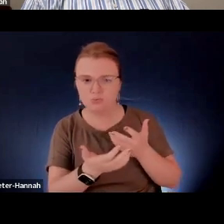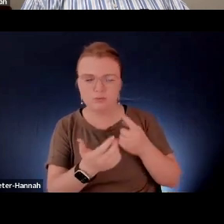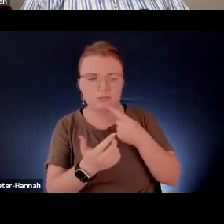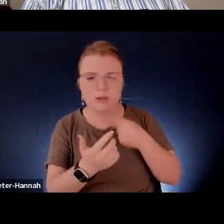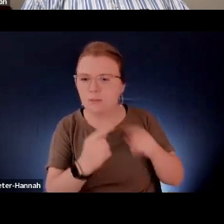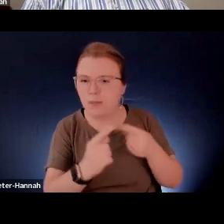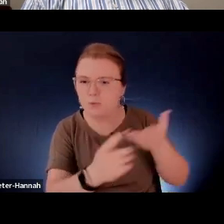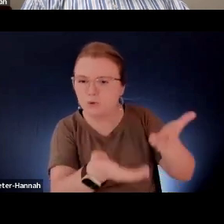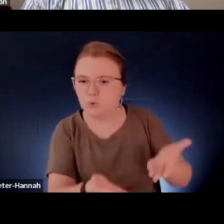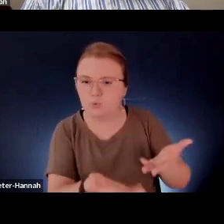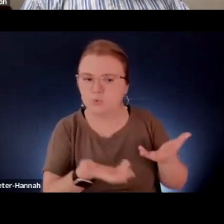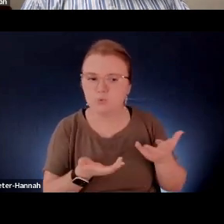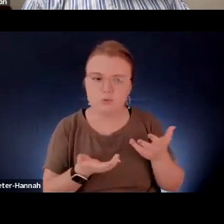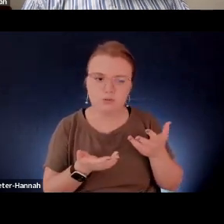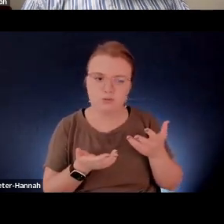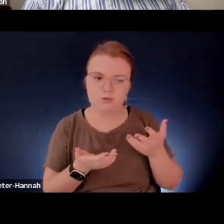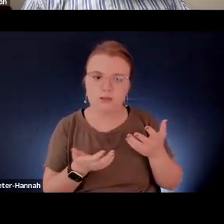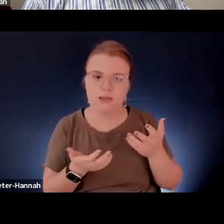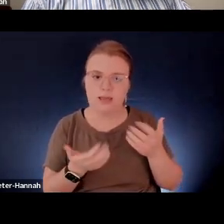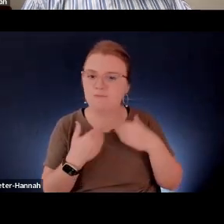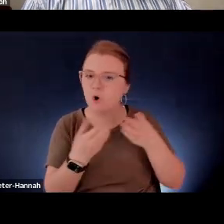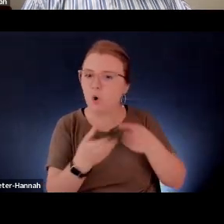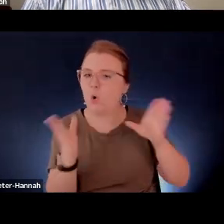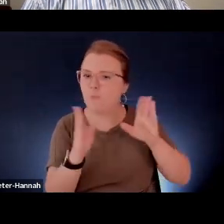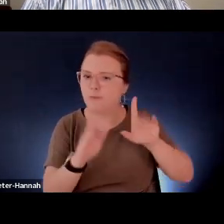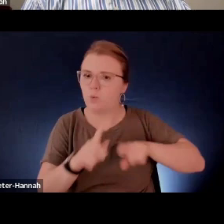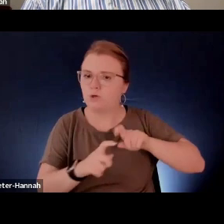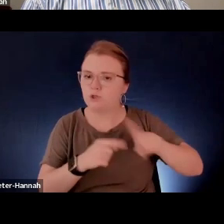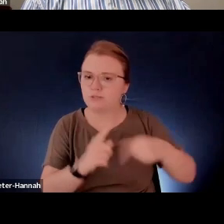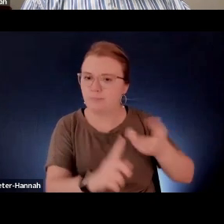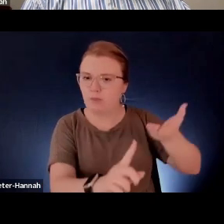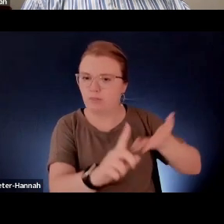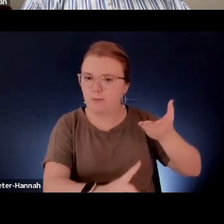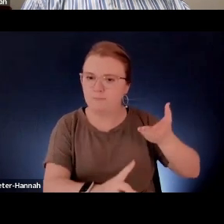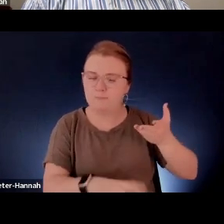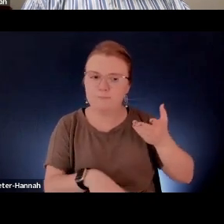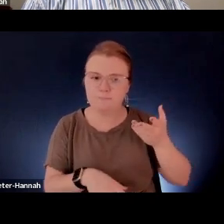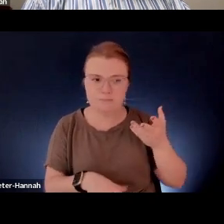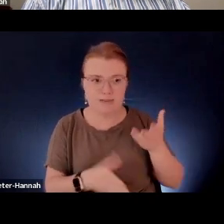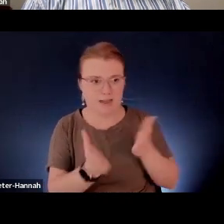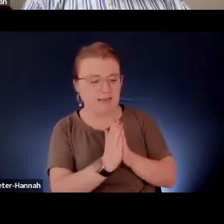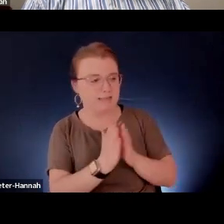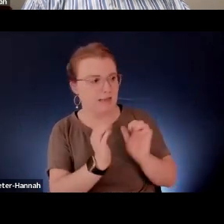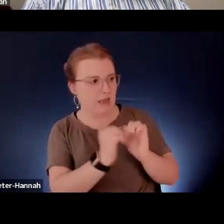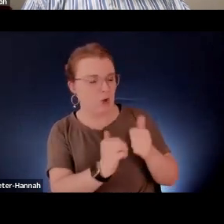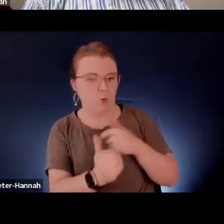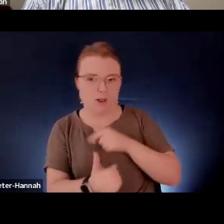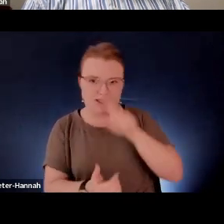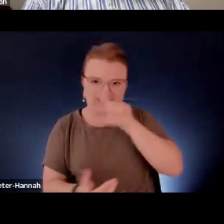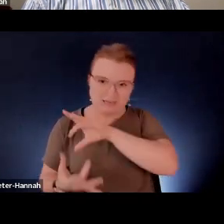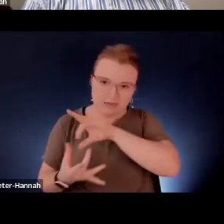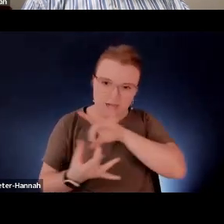you have an opening questionnaire about them and ask them, you know, how can I connect the material more to your lived experience?